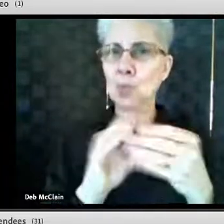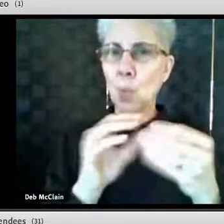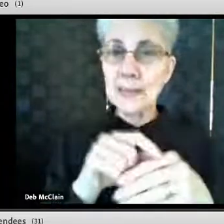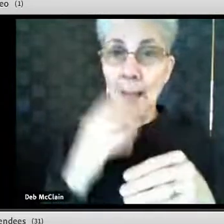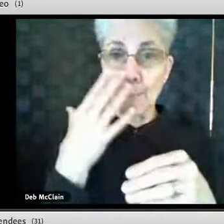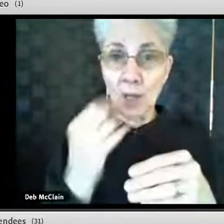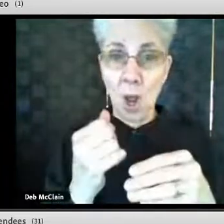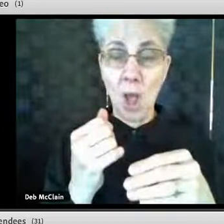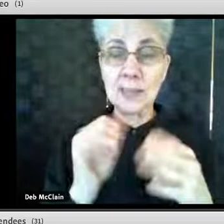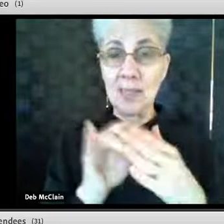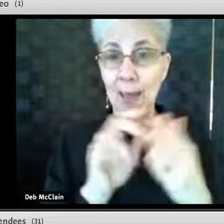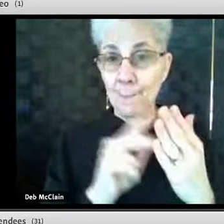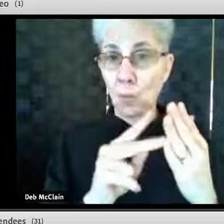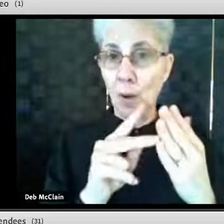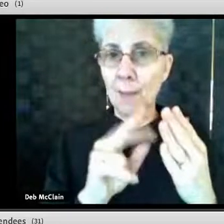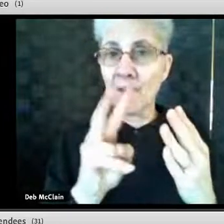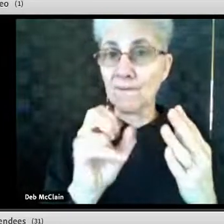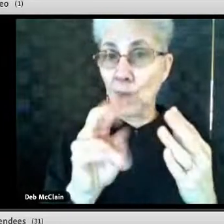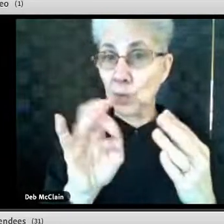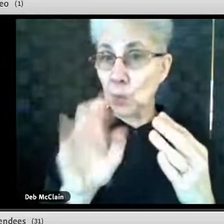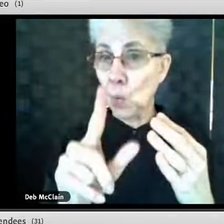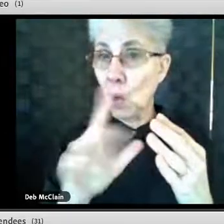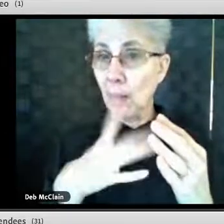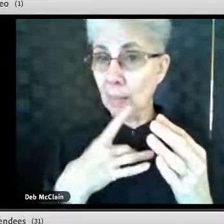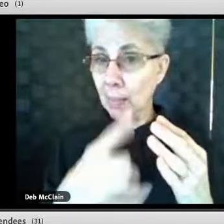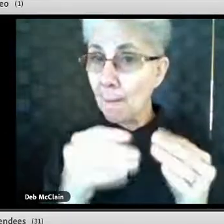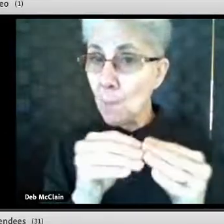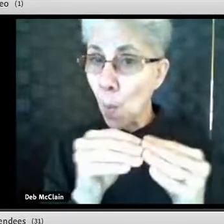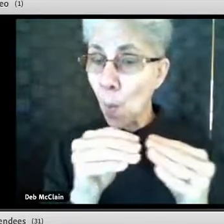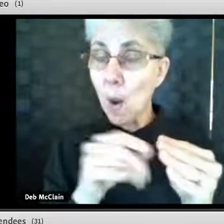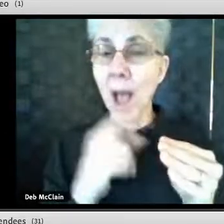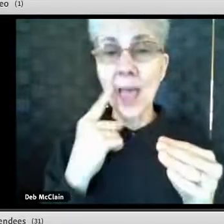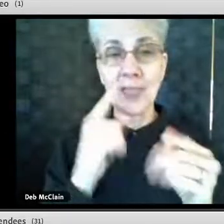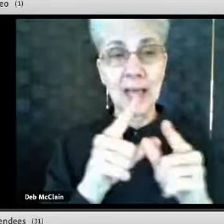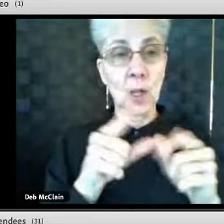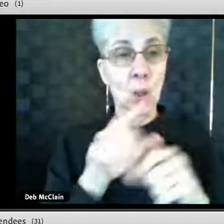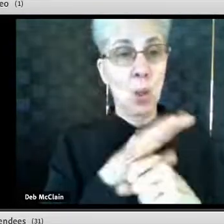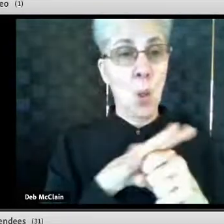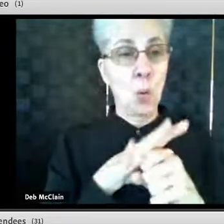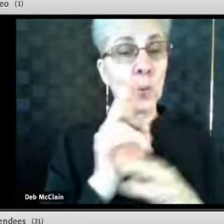going to story times or programming because they're virtual? Are these local users?